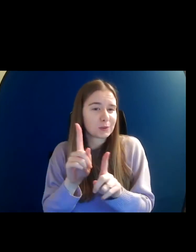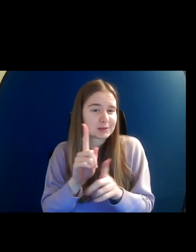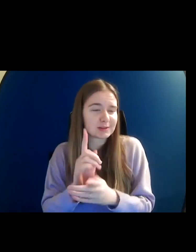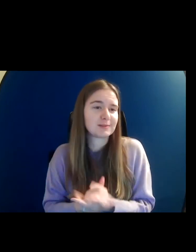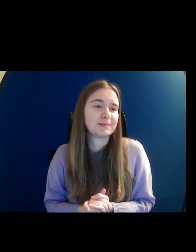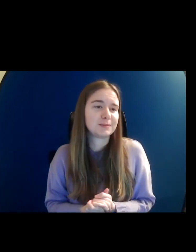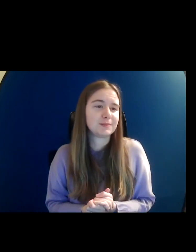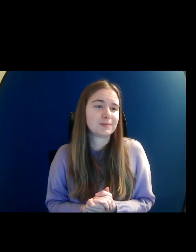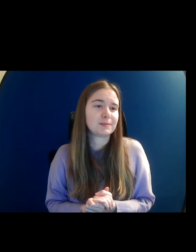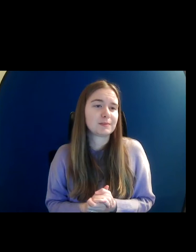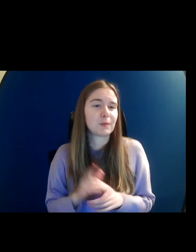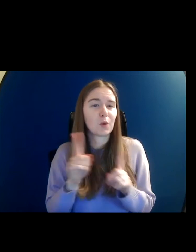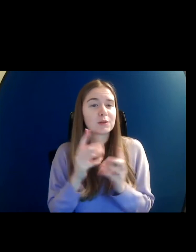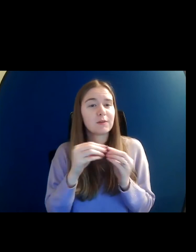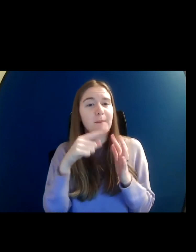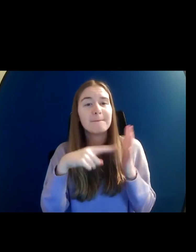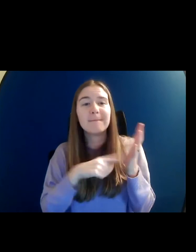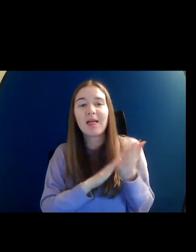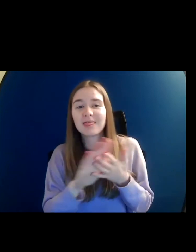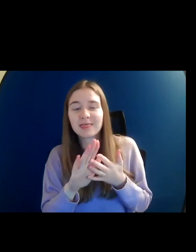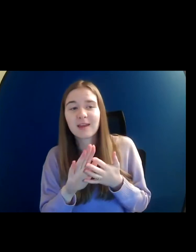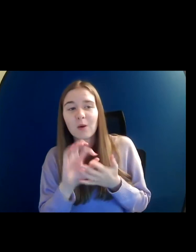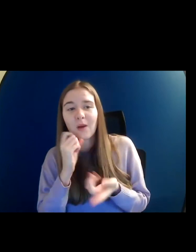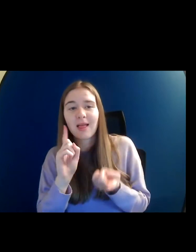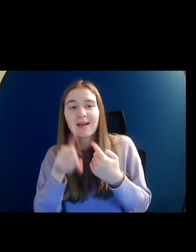And we have Beth who is going to answer our next question.